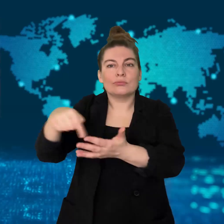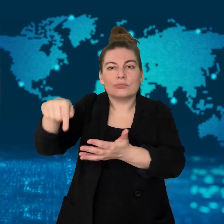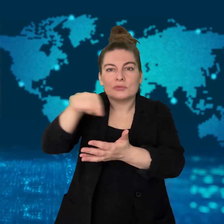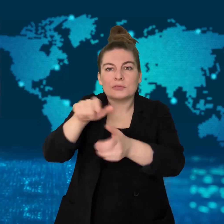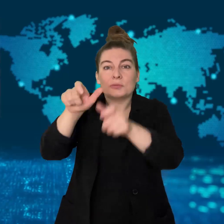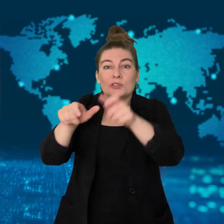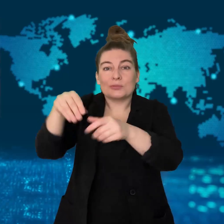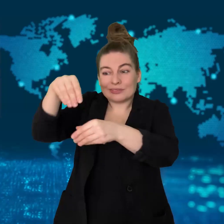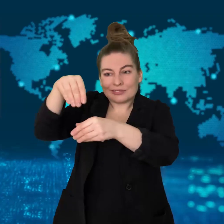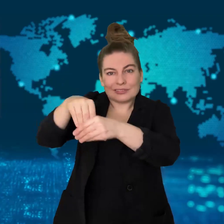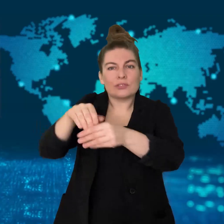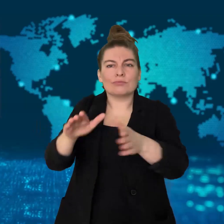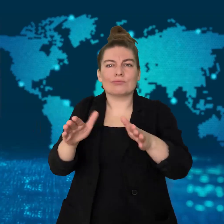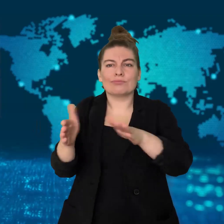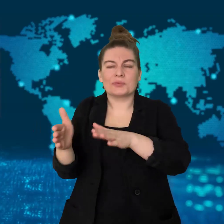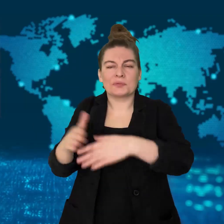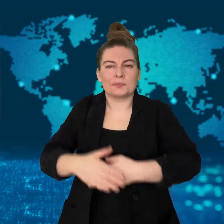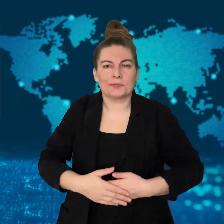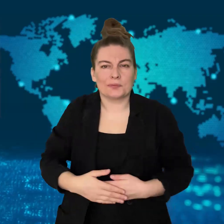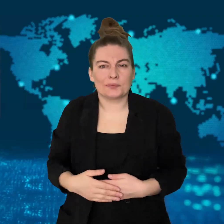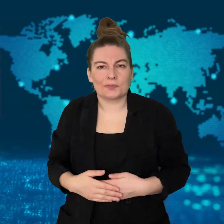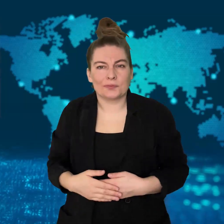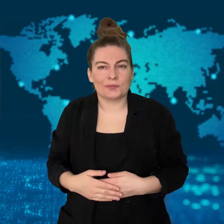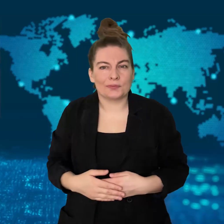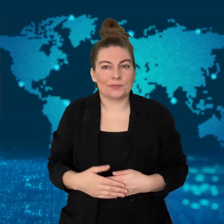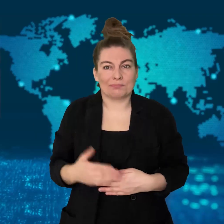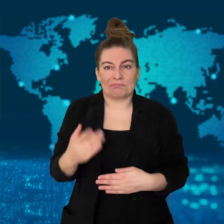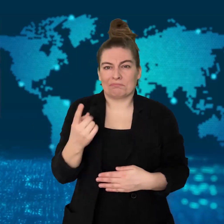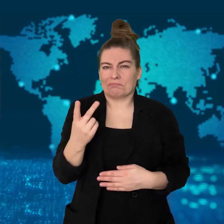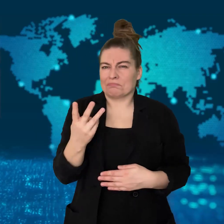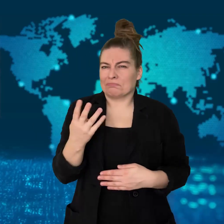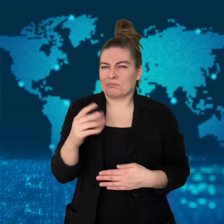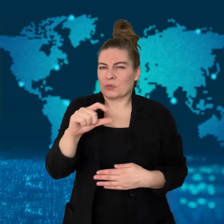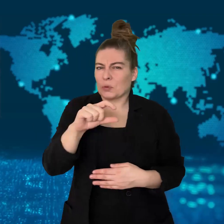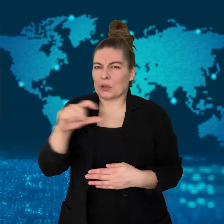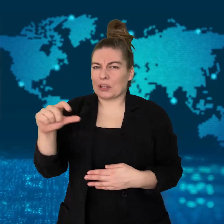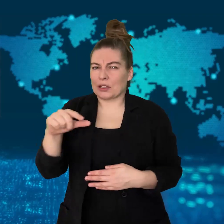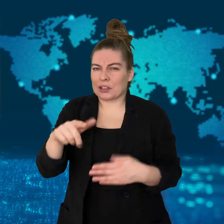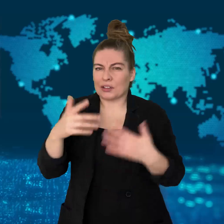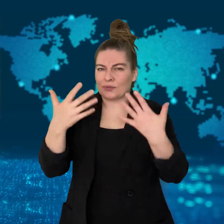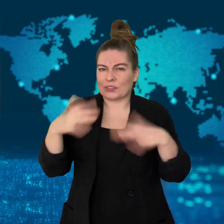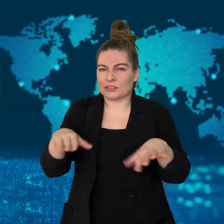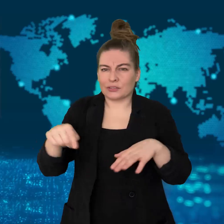in the area between the armed forces